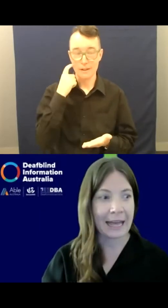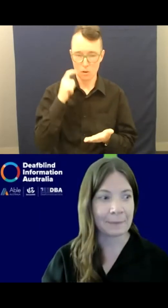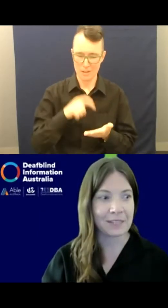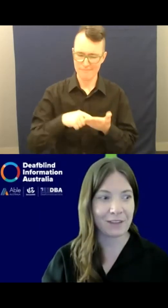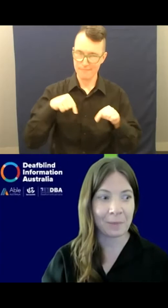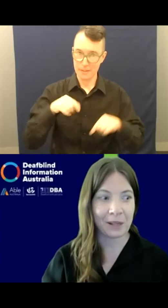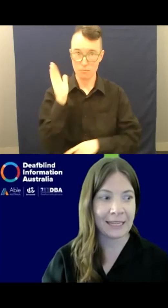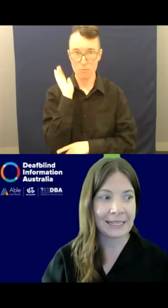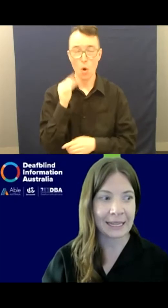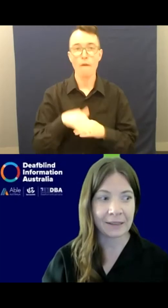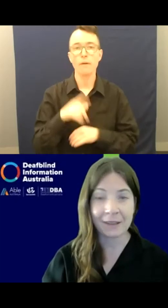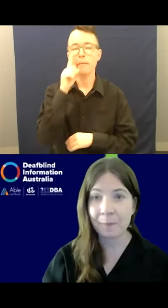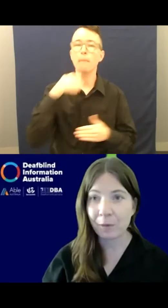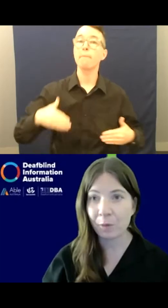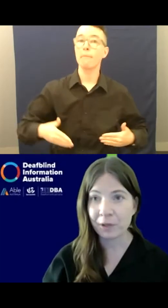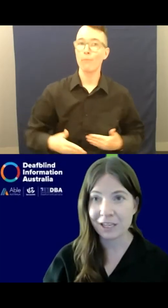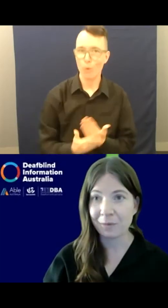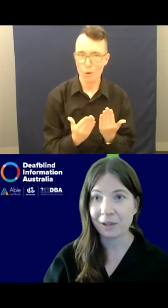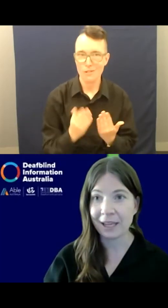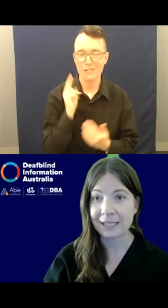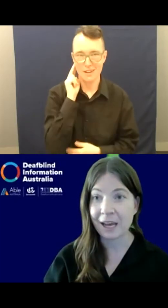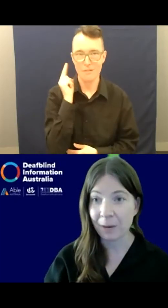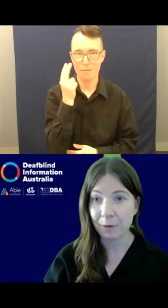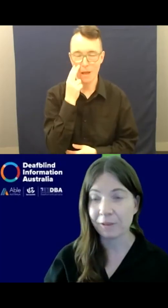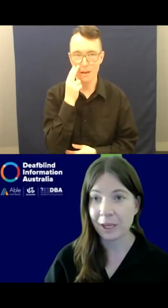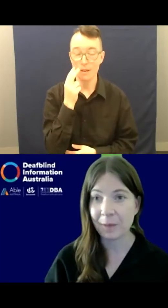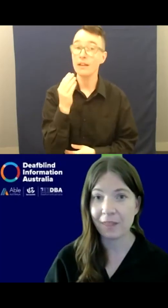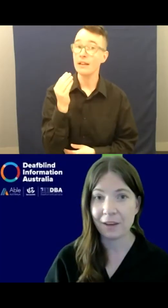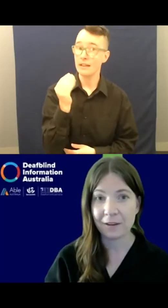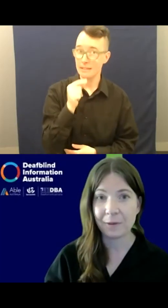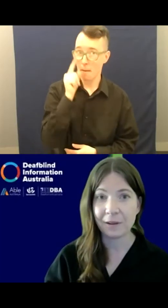deaf and blind and some people born deaf and blind are able to speak about their experiences